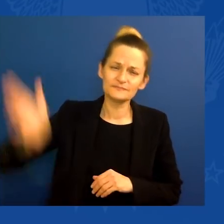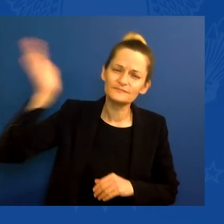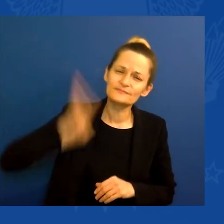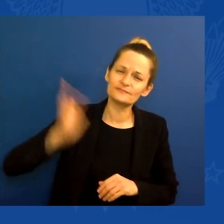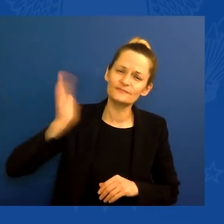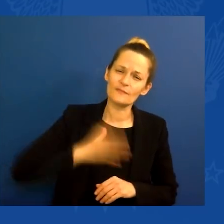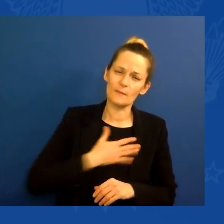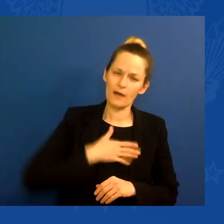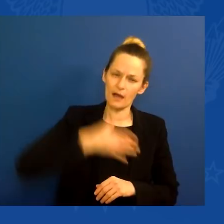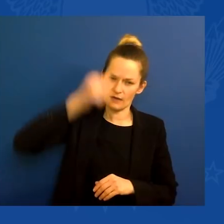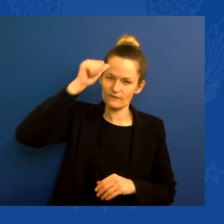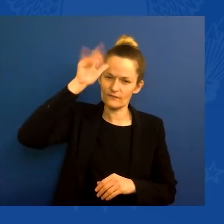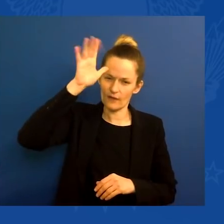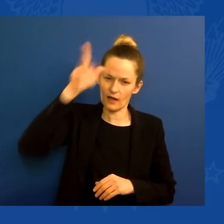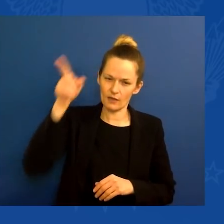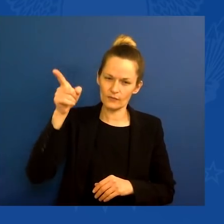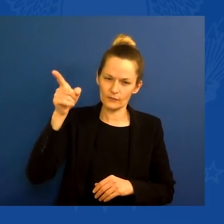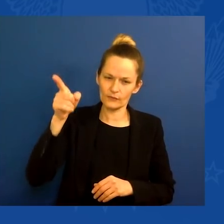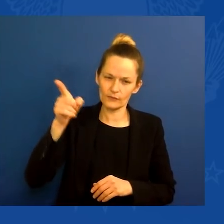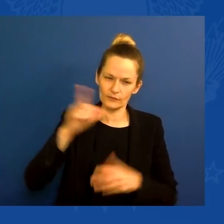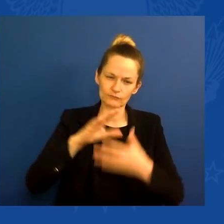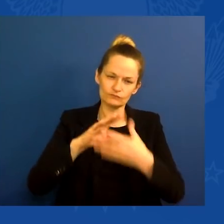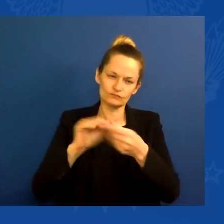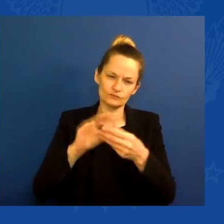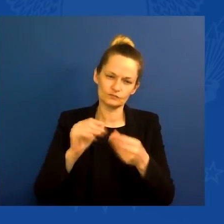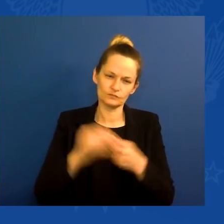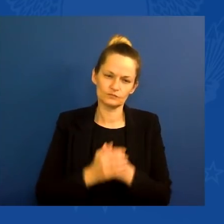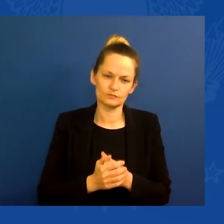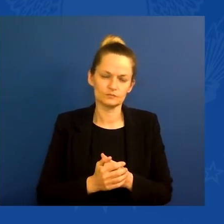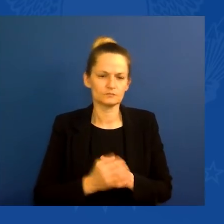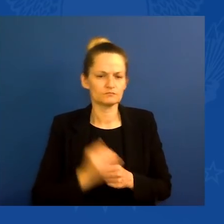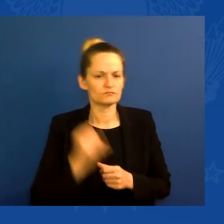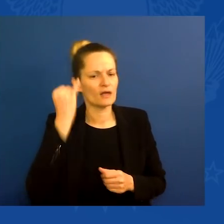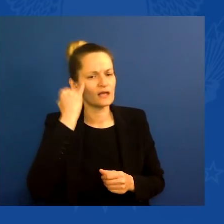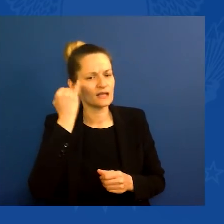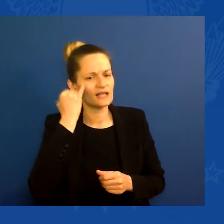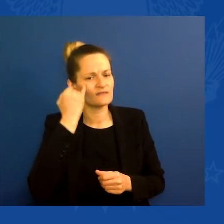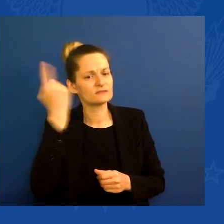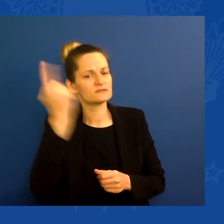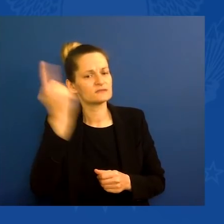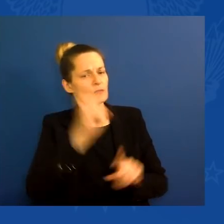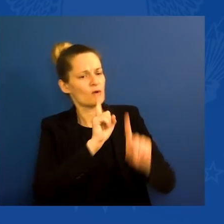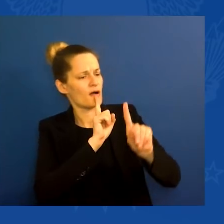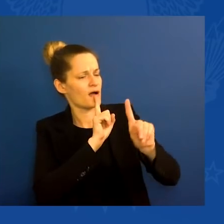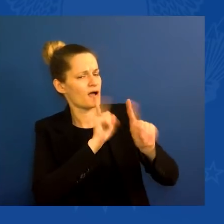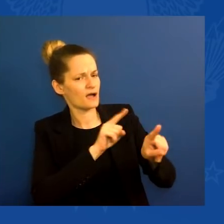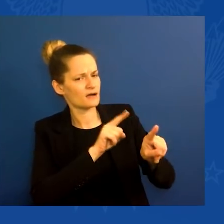He'd look at them and say, "Don't tell me what you…" My dad was a well-read, high-school-educated man